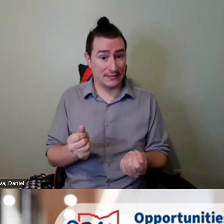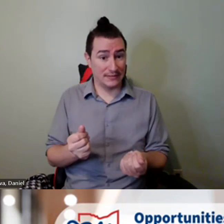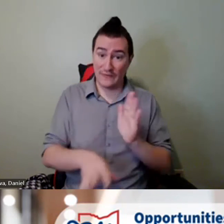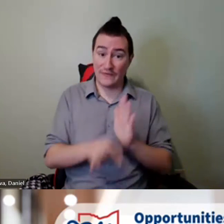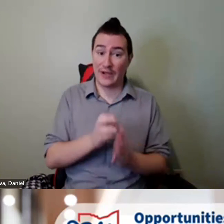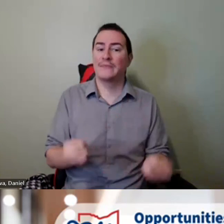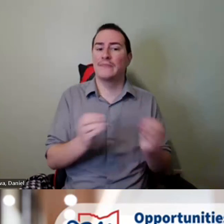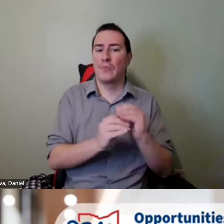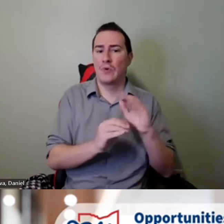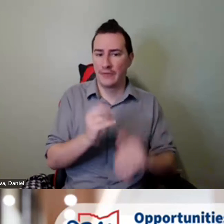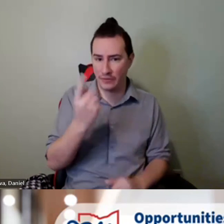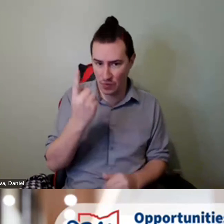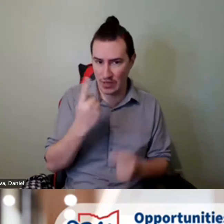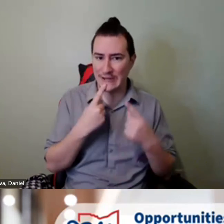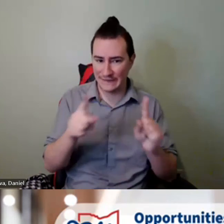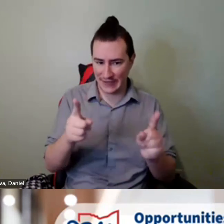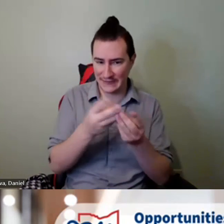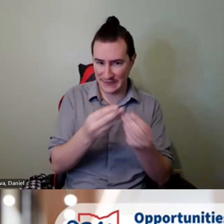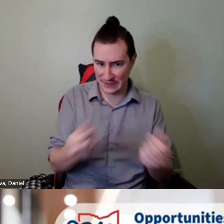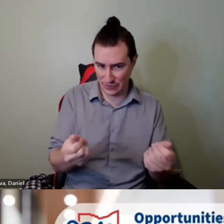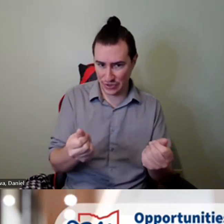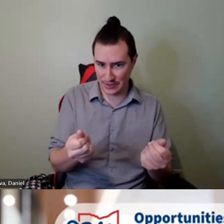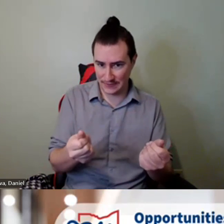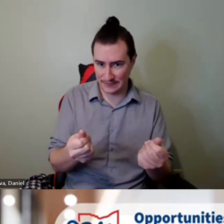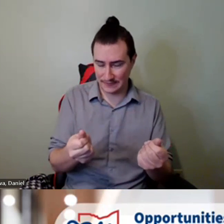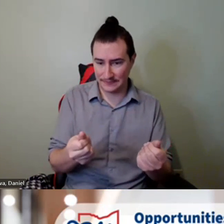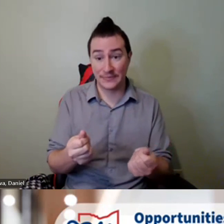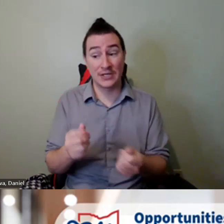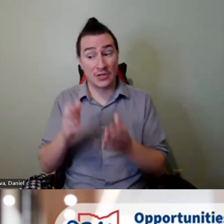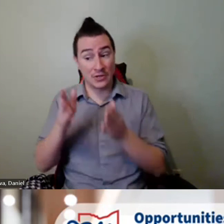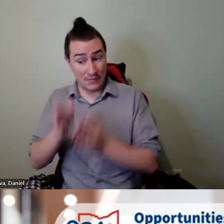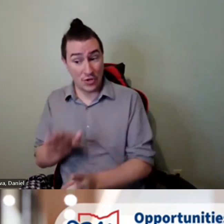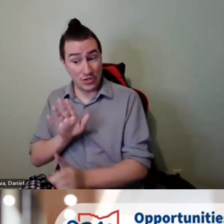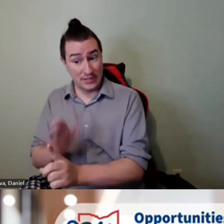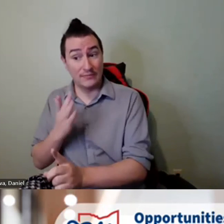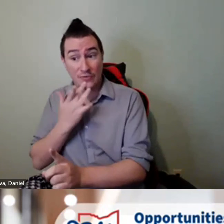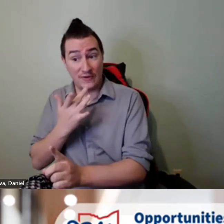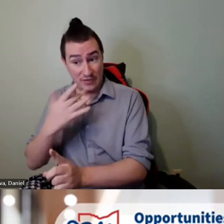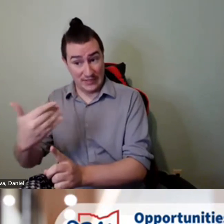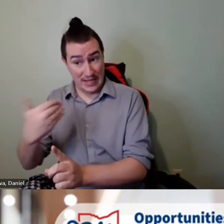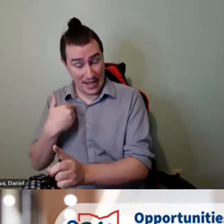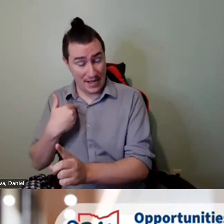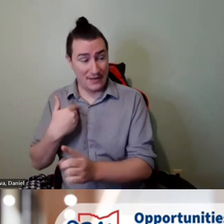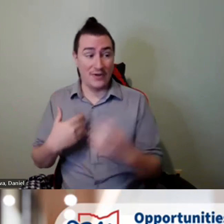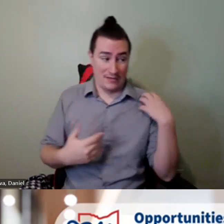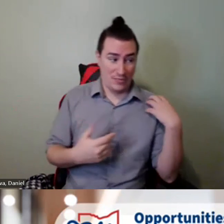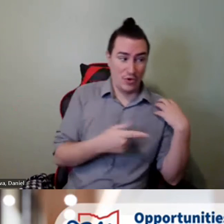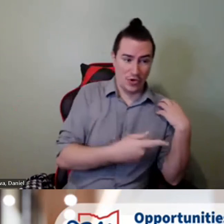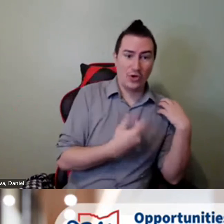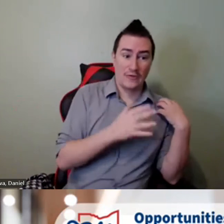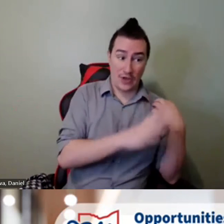And so, the individual may have a preference and the employer may have a variety of options that are effective.